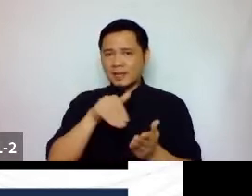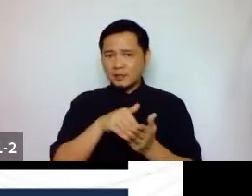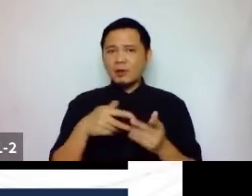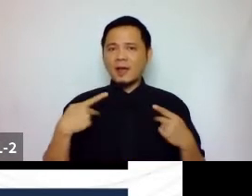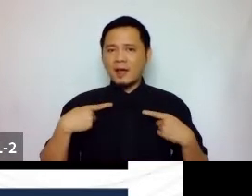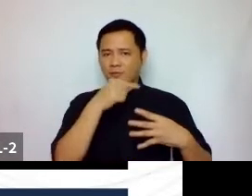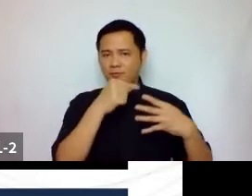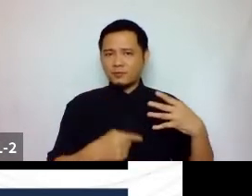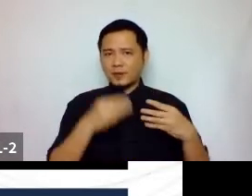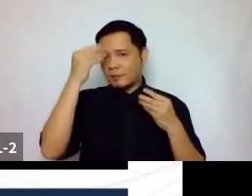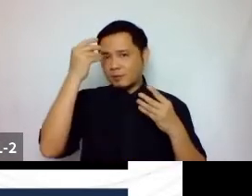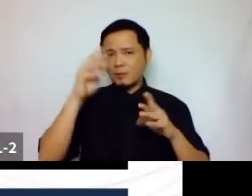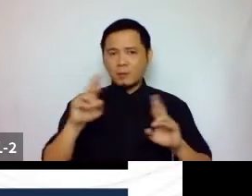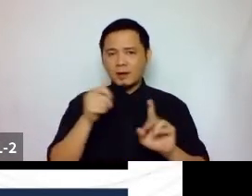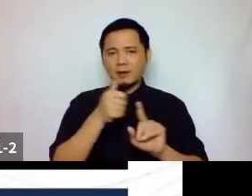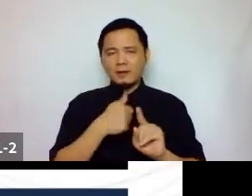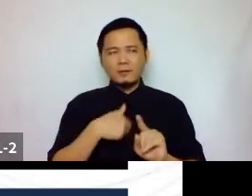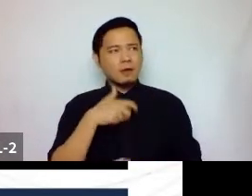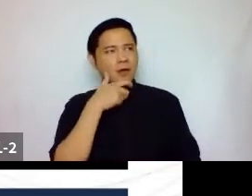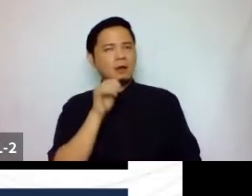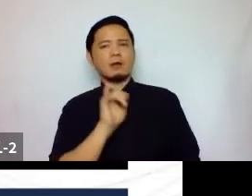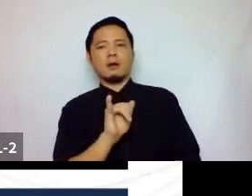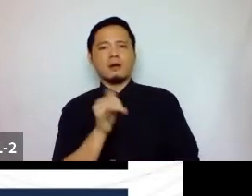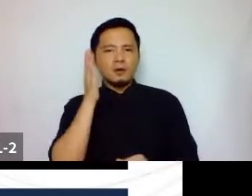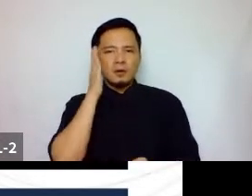Now we mentioned that online materials are not enough.